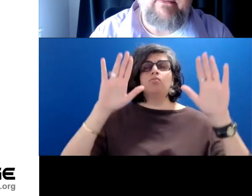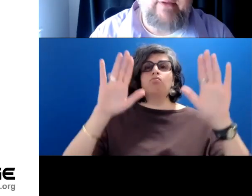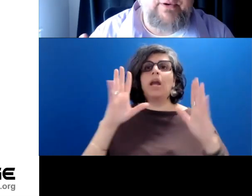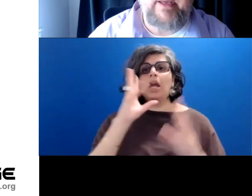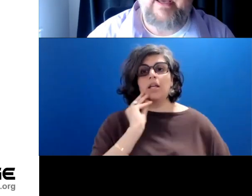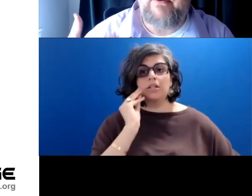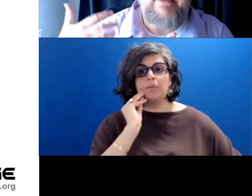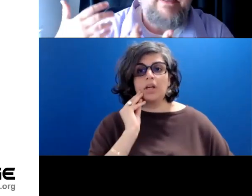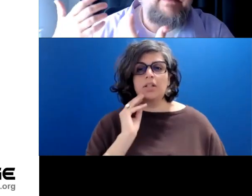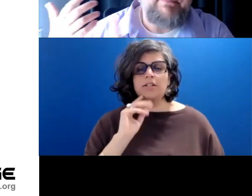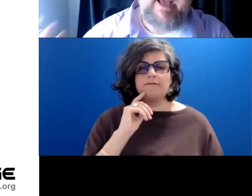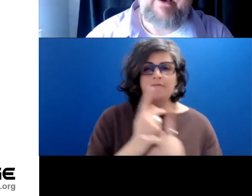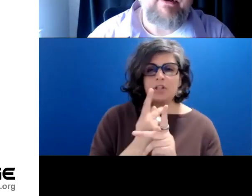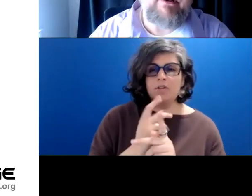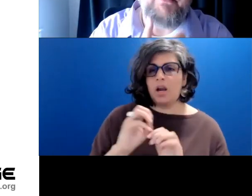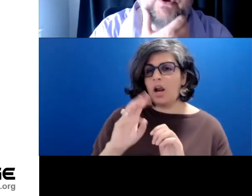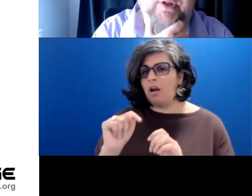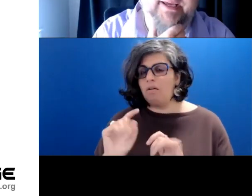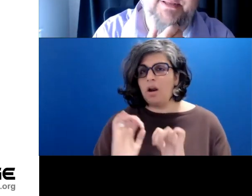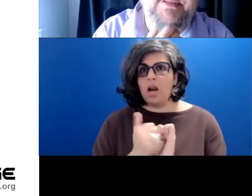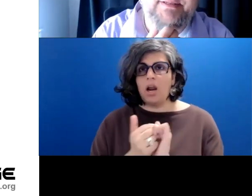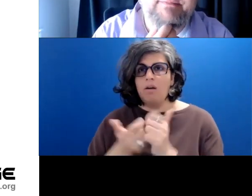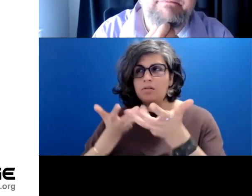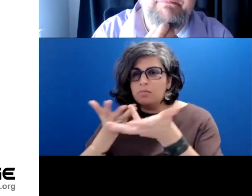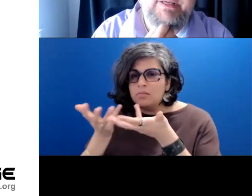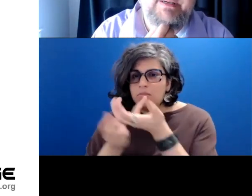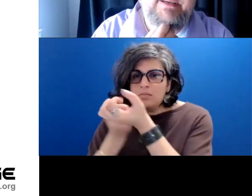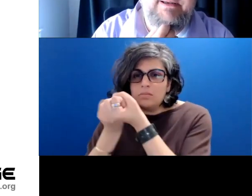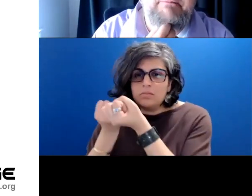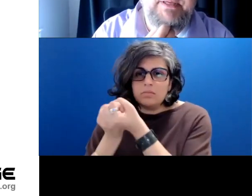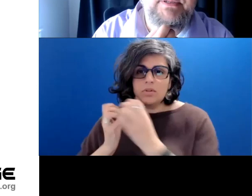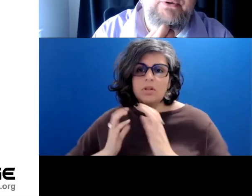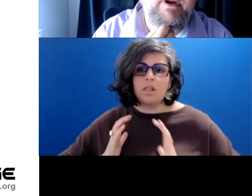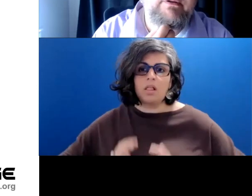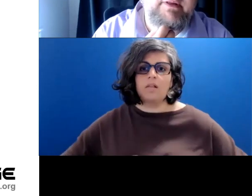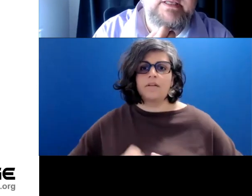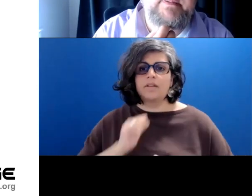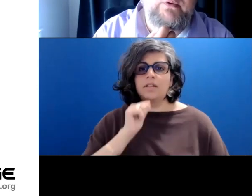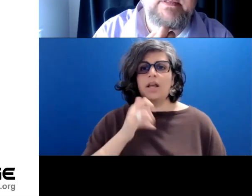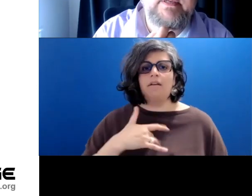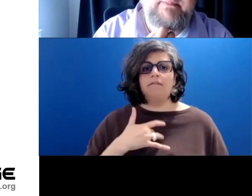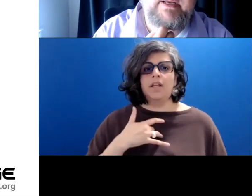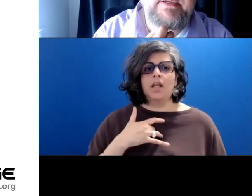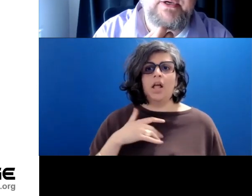in figuring out how to help your clients not be so paralyzed by what's happening.